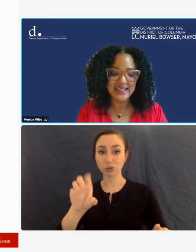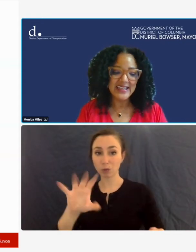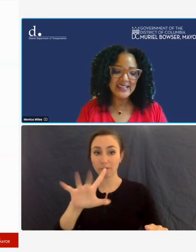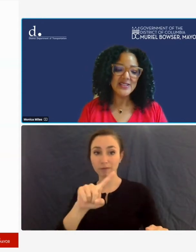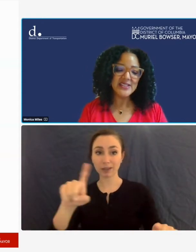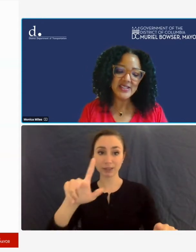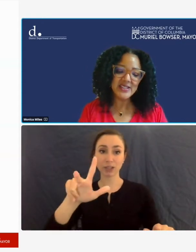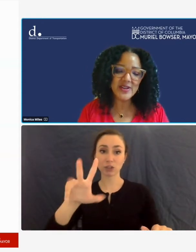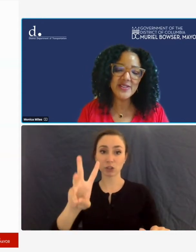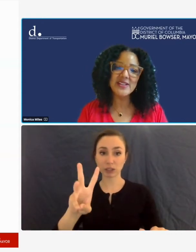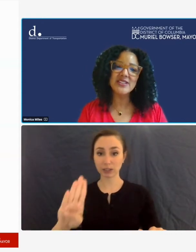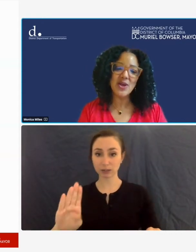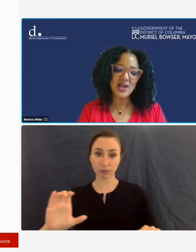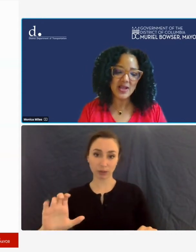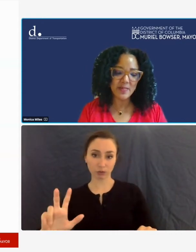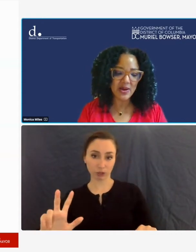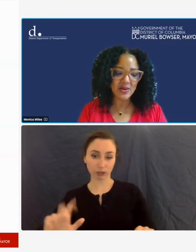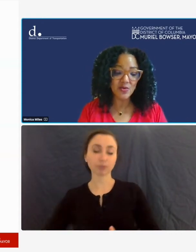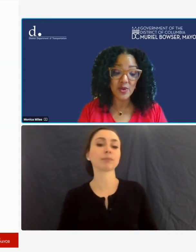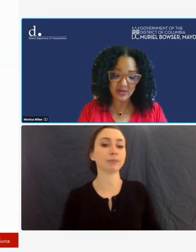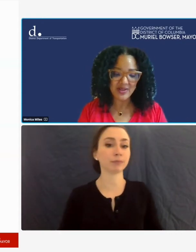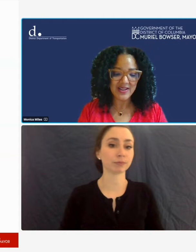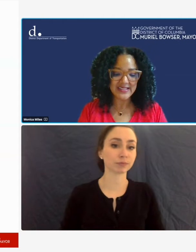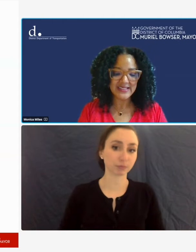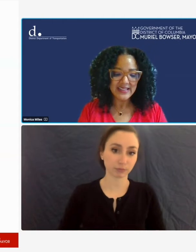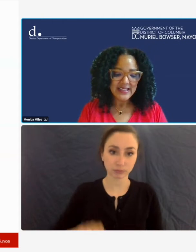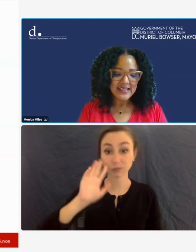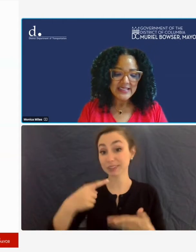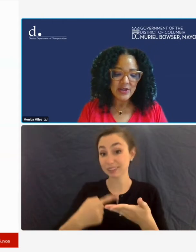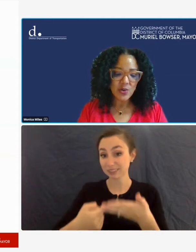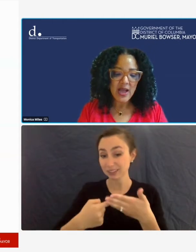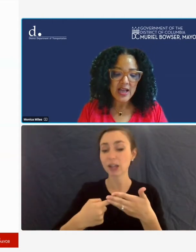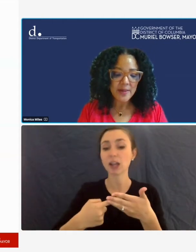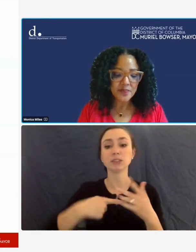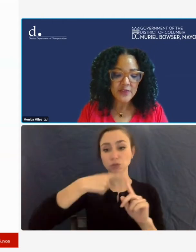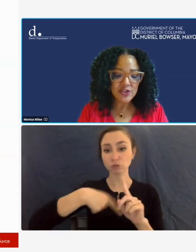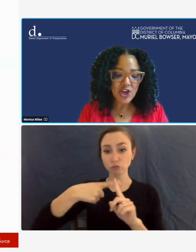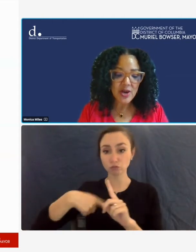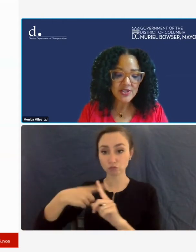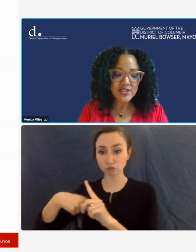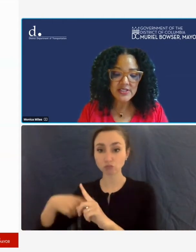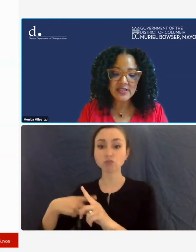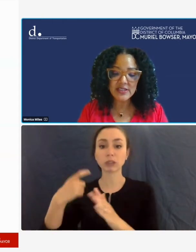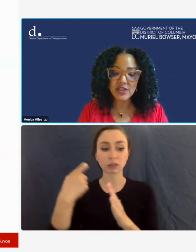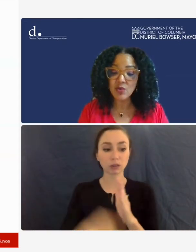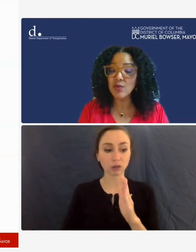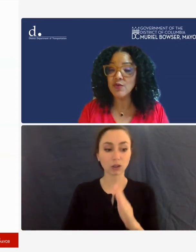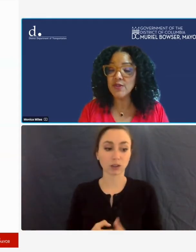so this is where they're going to talk about rental costs so um charges so first of all